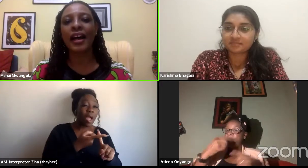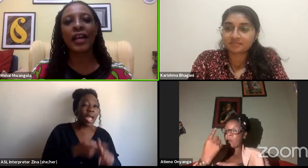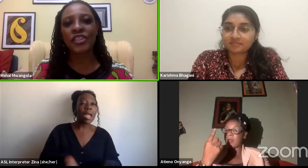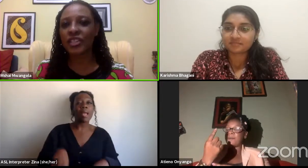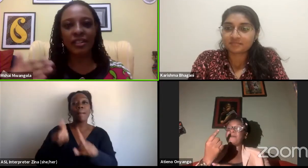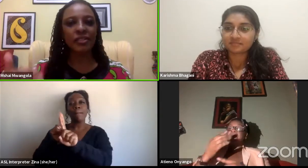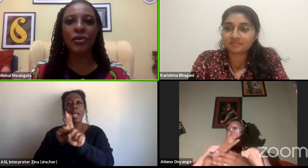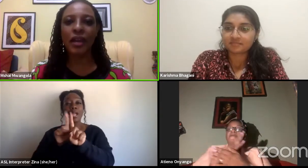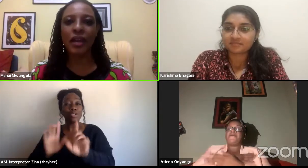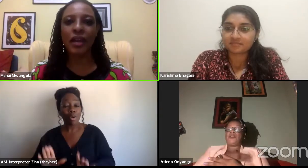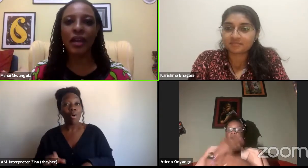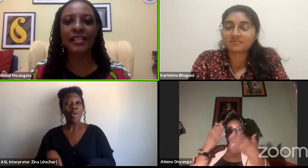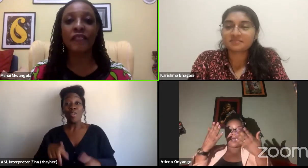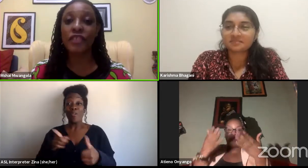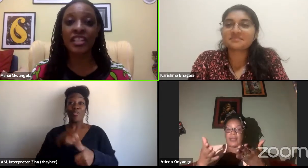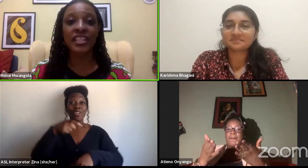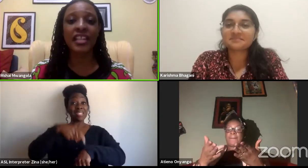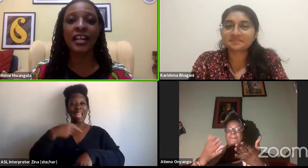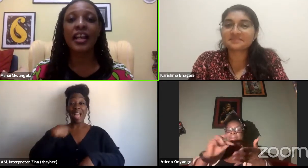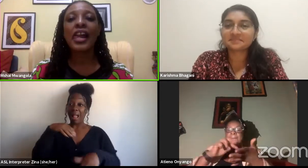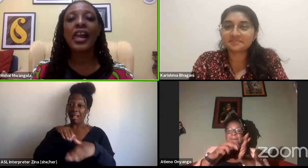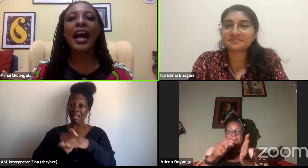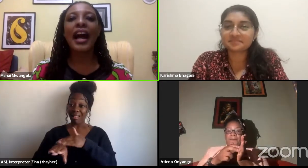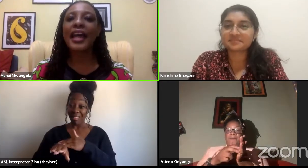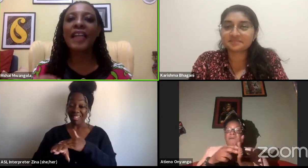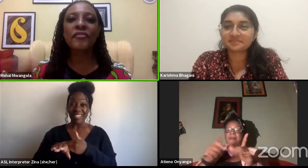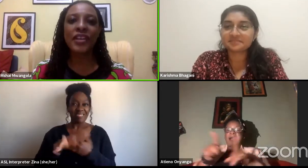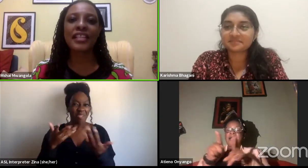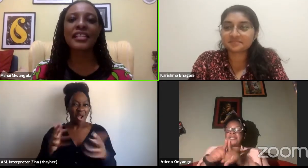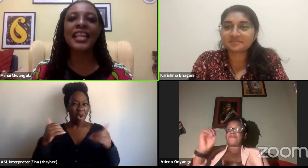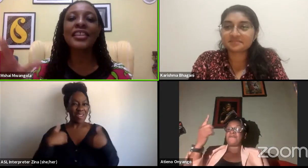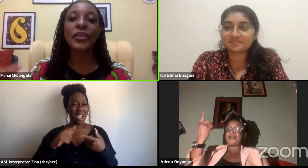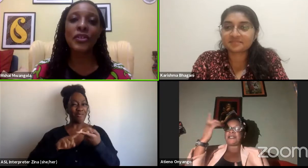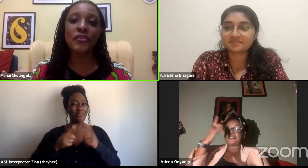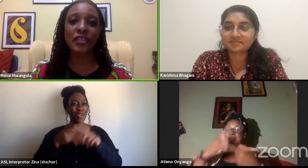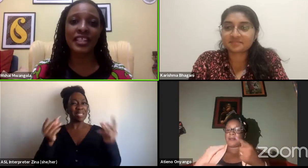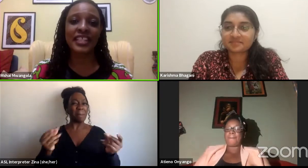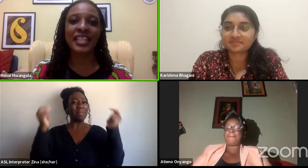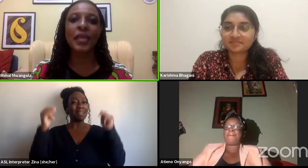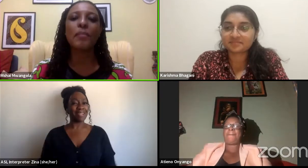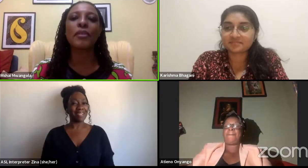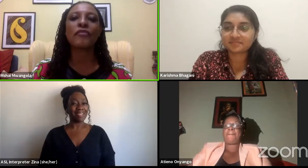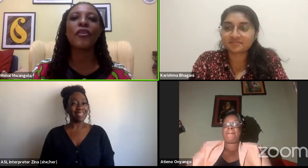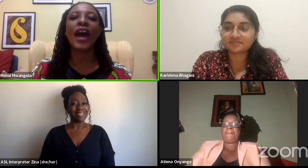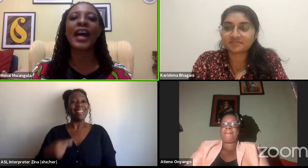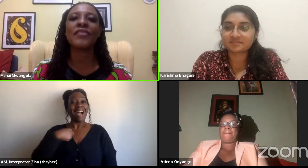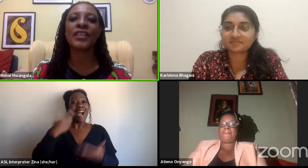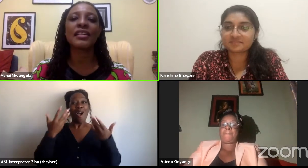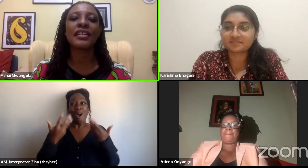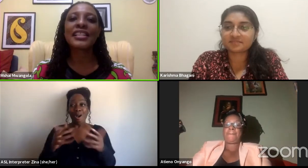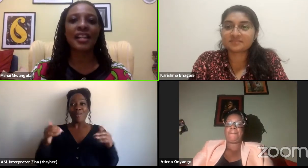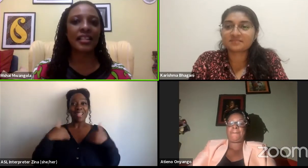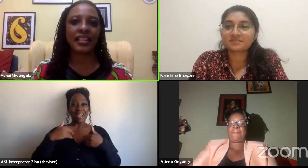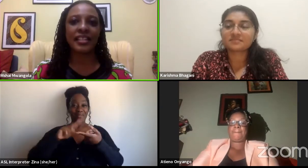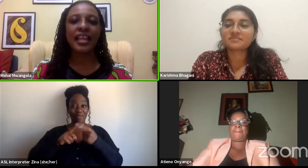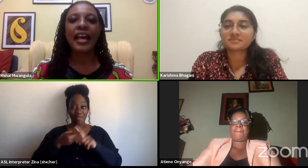I had just come in as a first year. I had friends in the university before I even started.